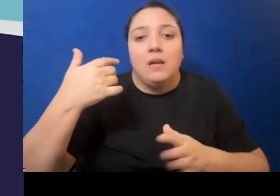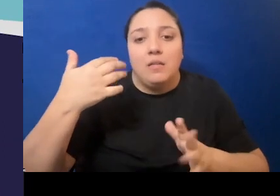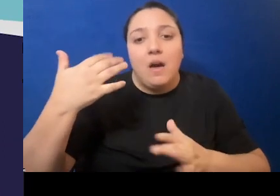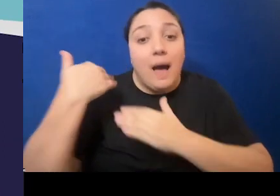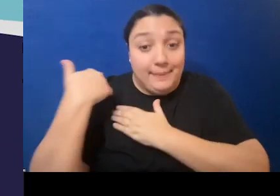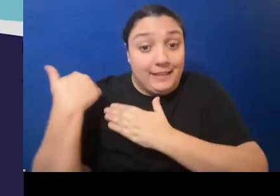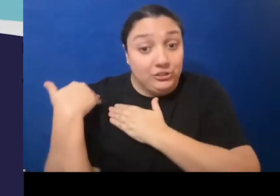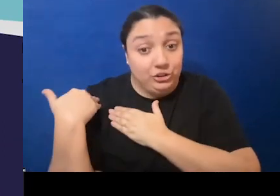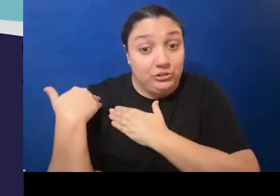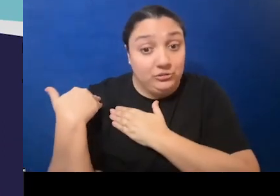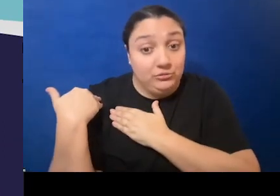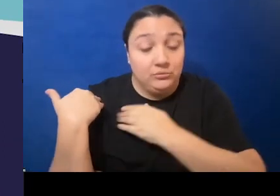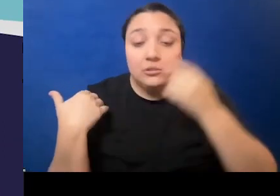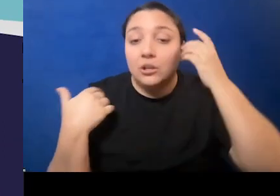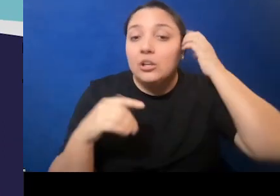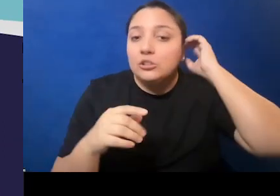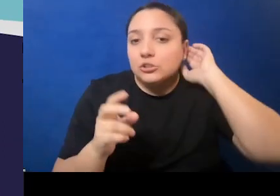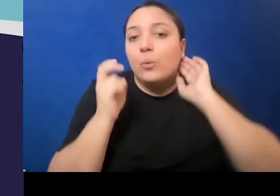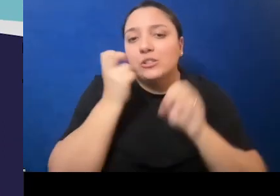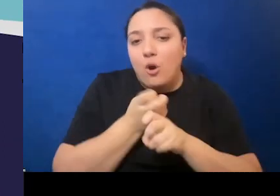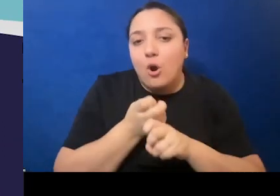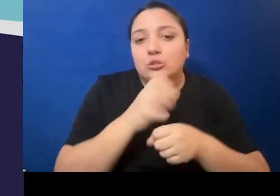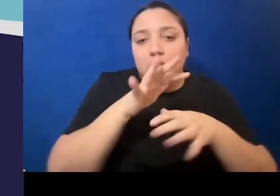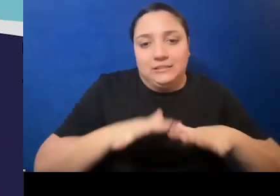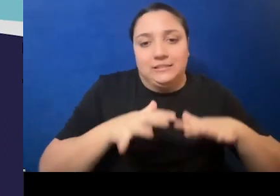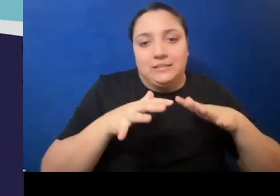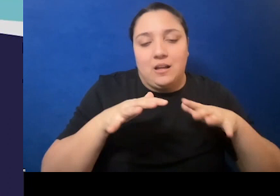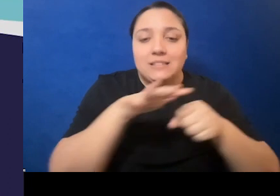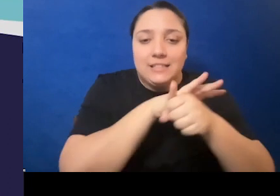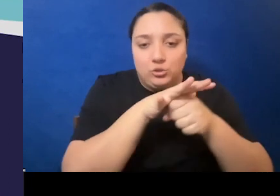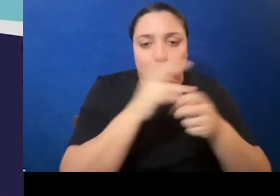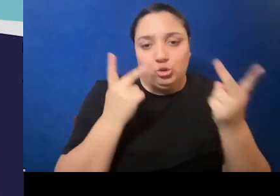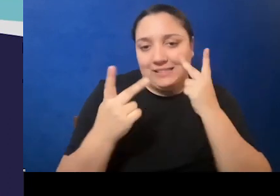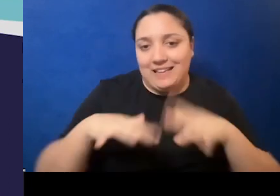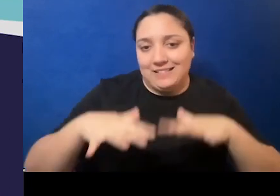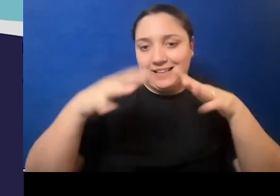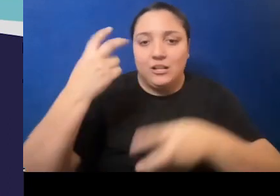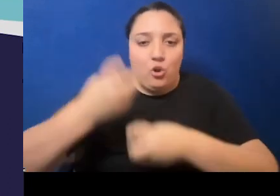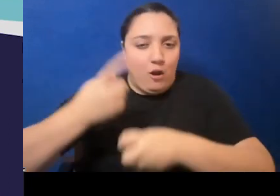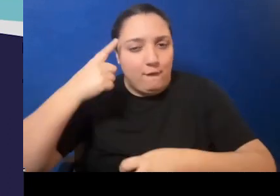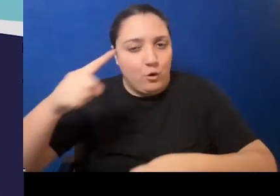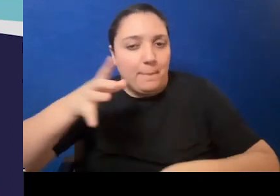OBLIGATION THERE ARE. IT CAN BE VERY HARD FOR THE DISTRICT TO SEE THE ANXIETY AND